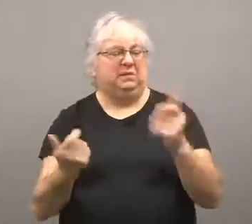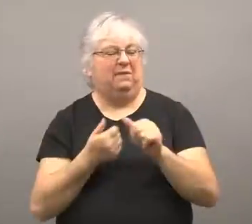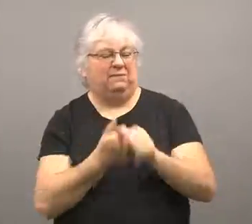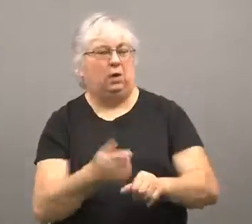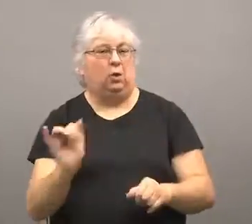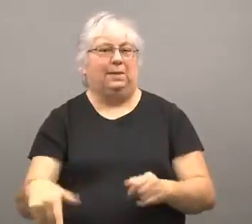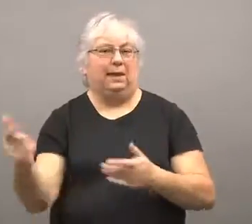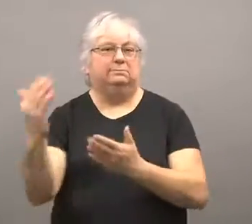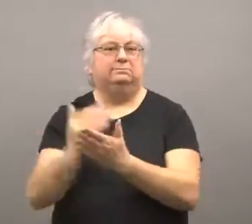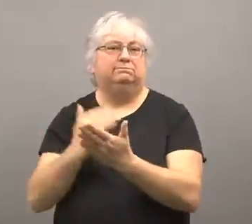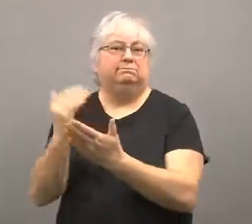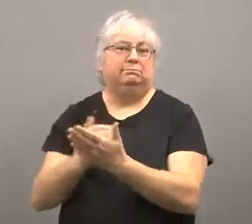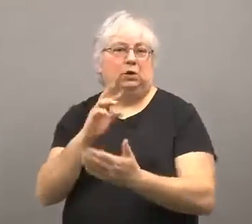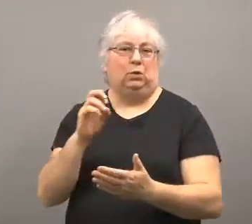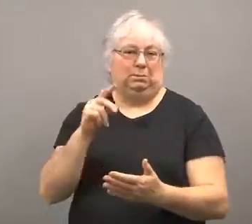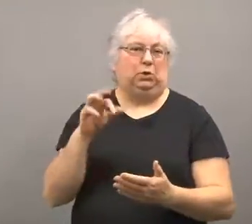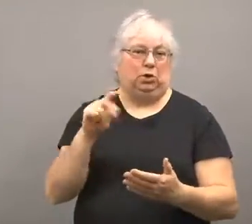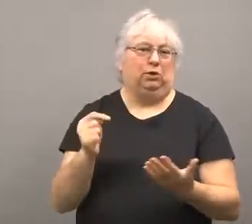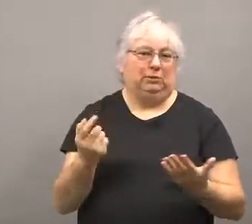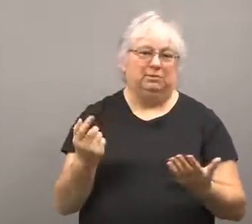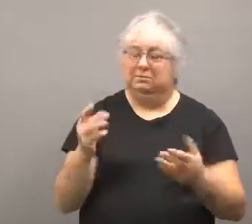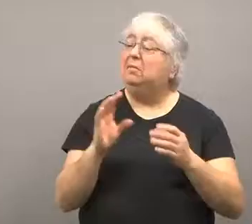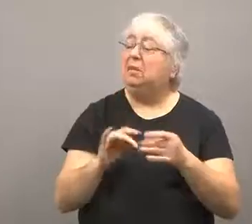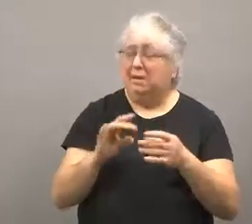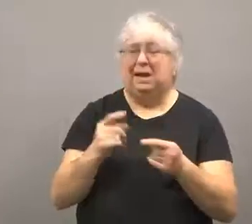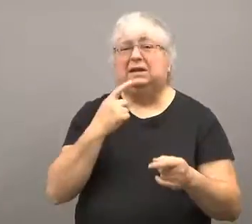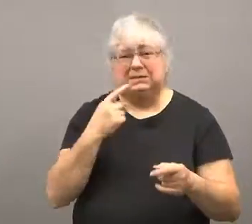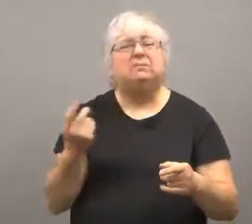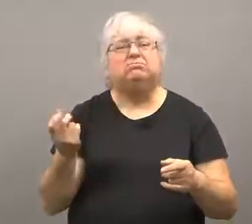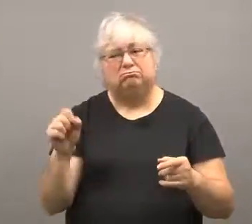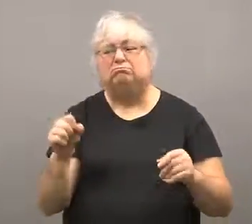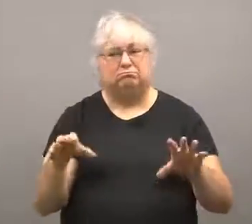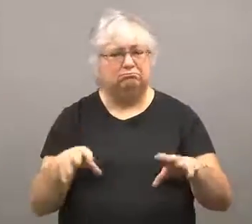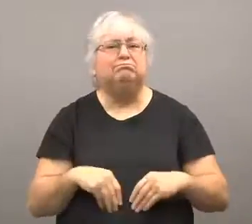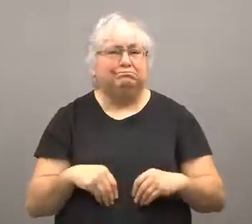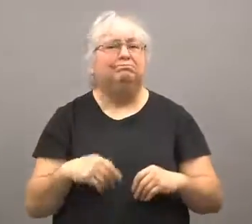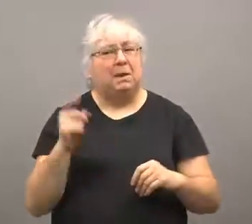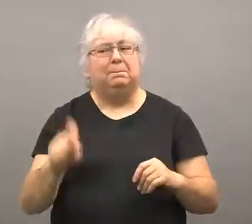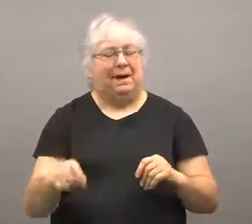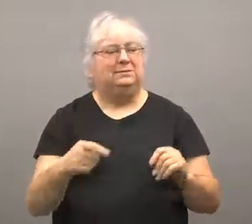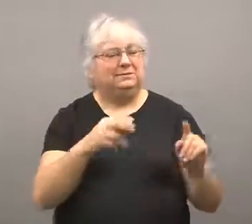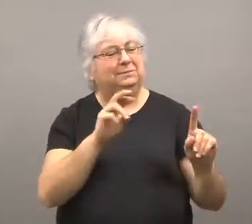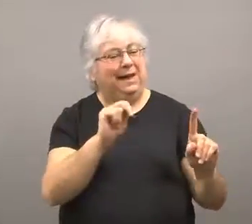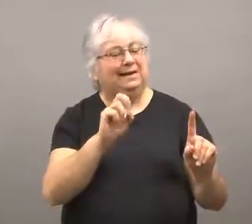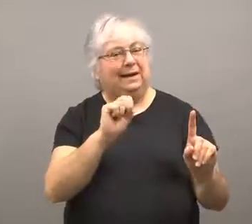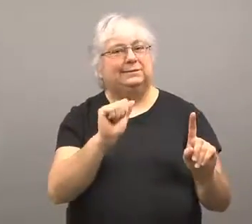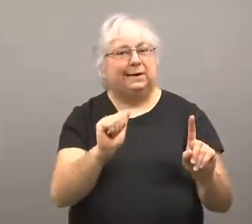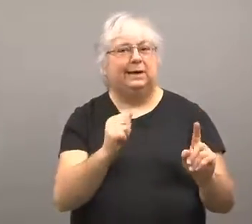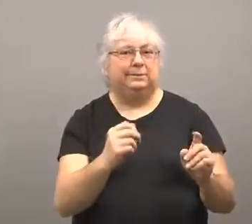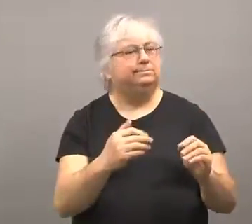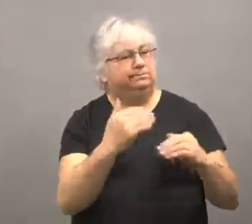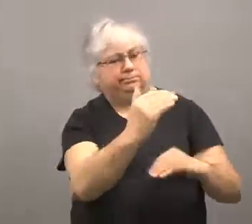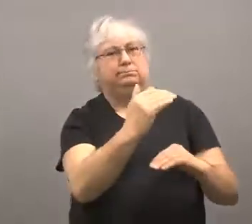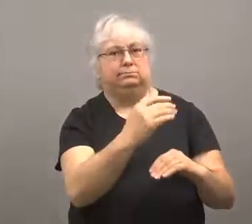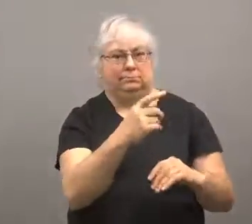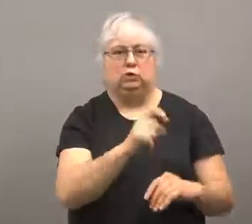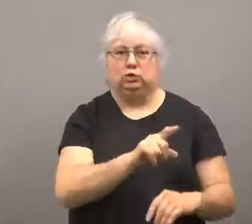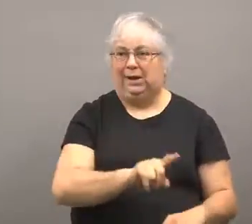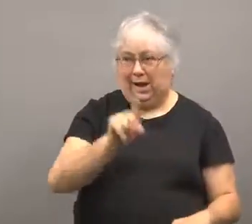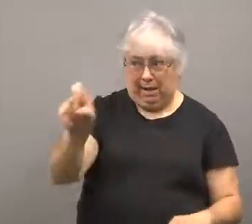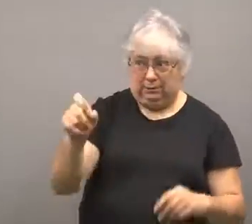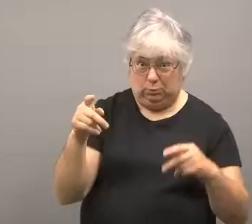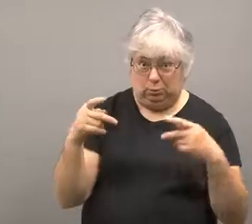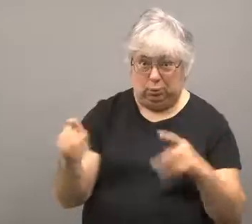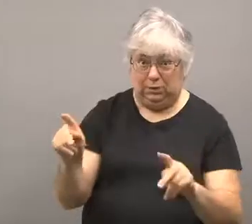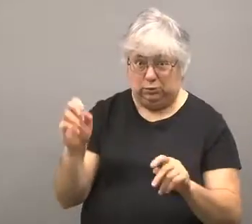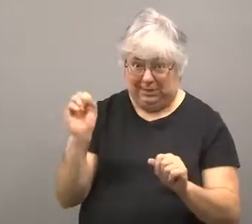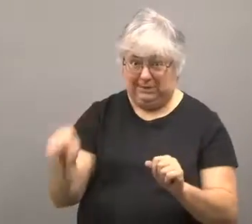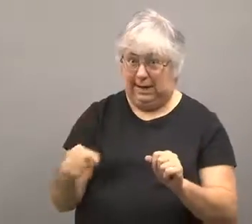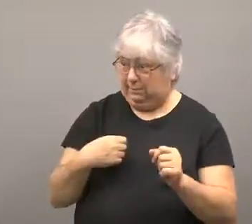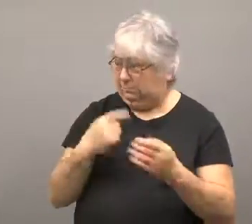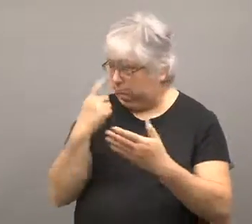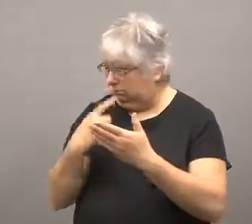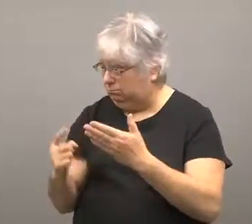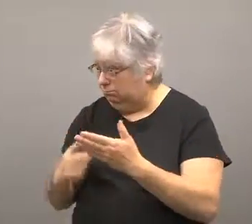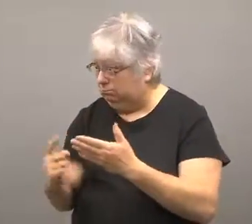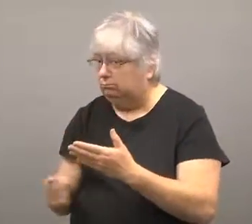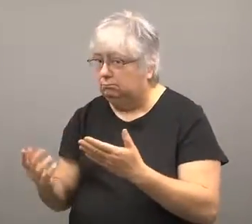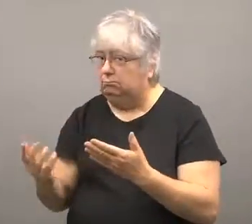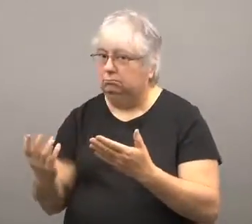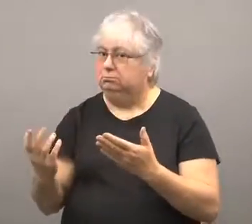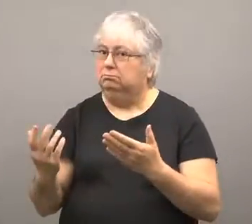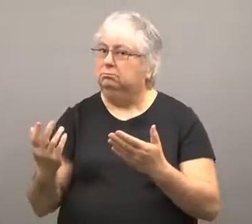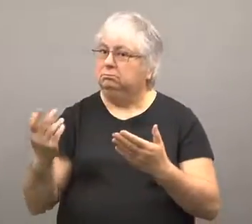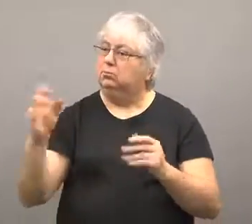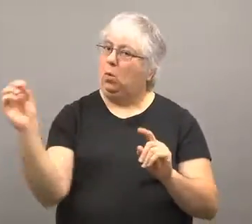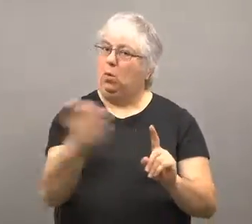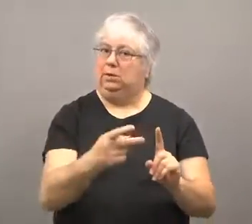He would follow the report's recommendations including limiting NSA's access